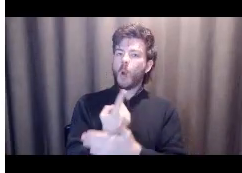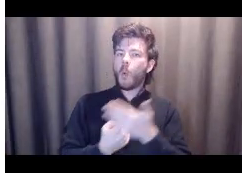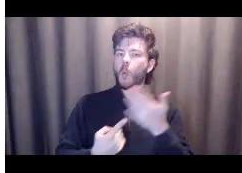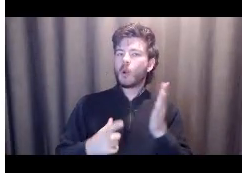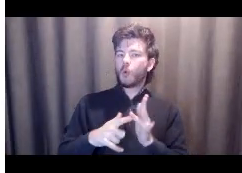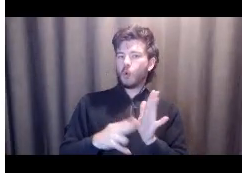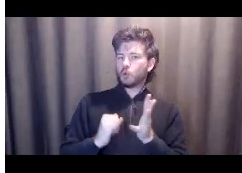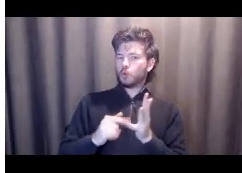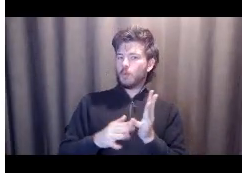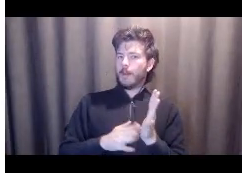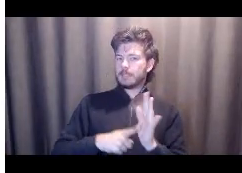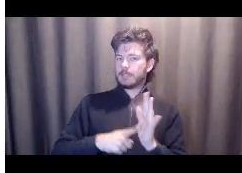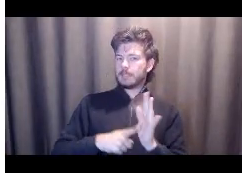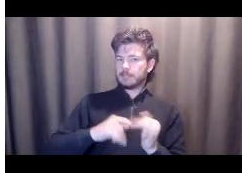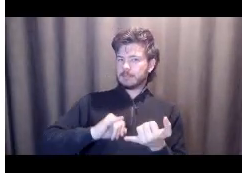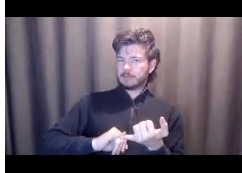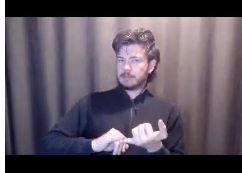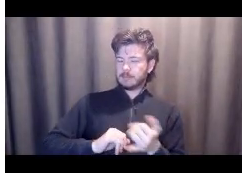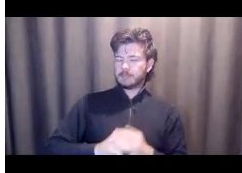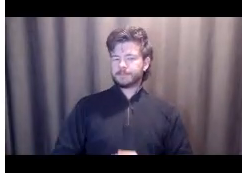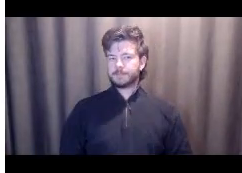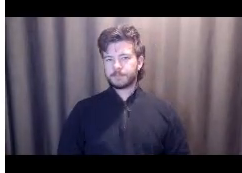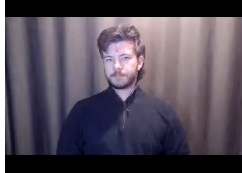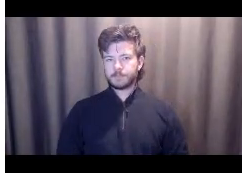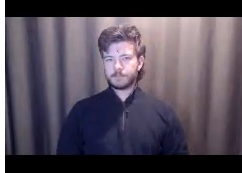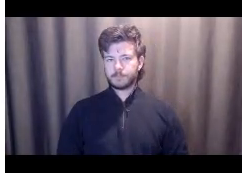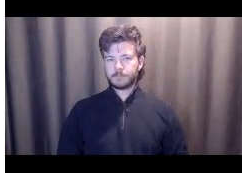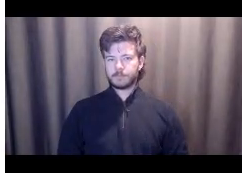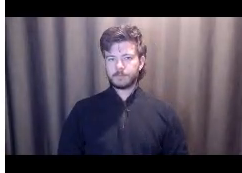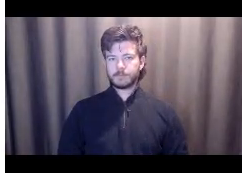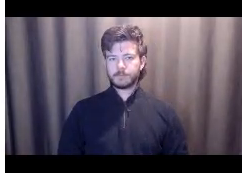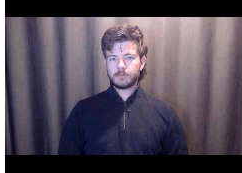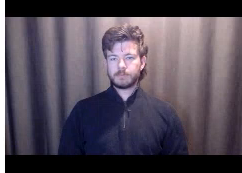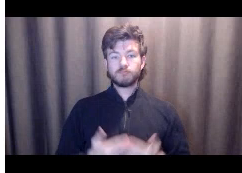We can vary the length of the funding periods in their